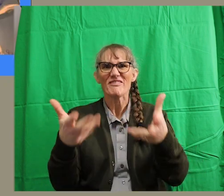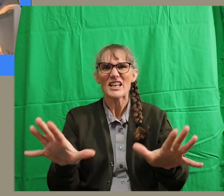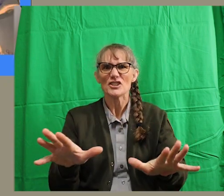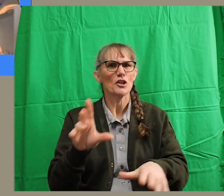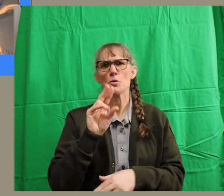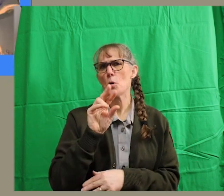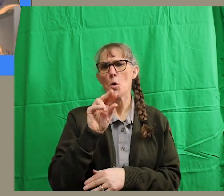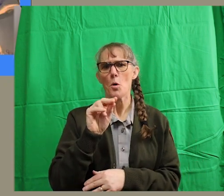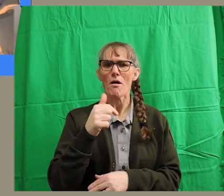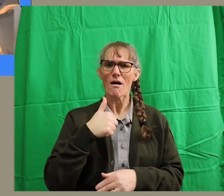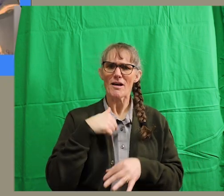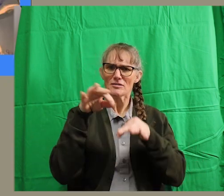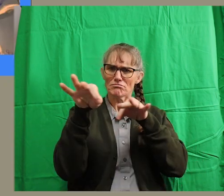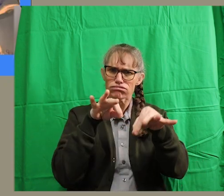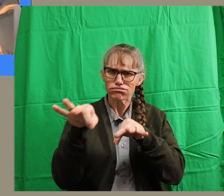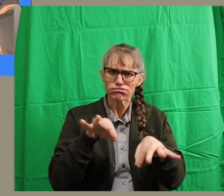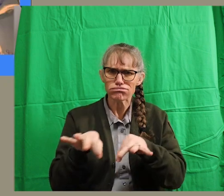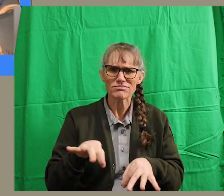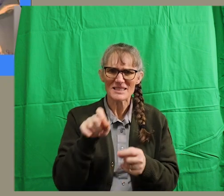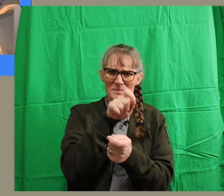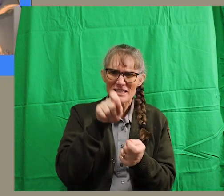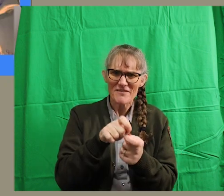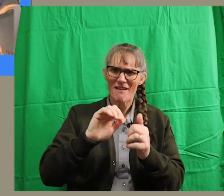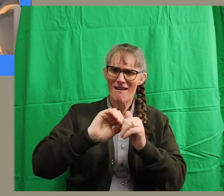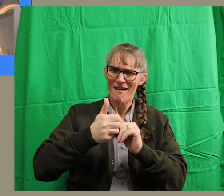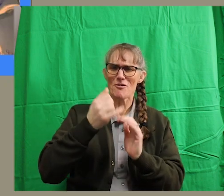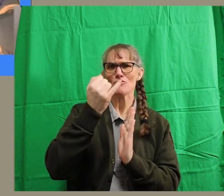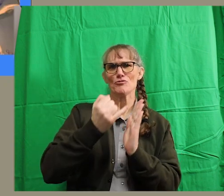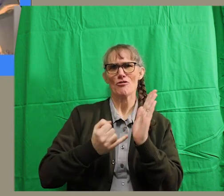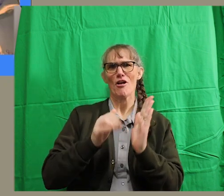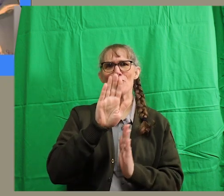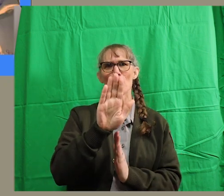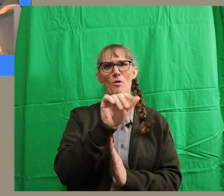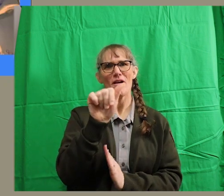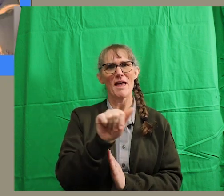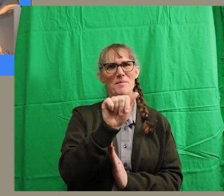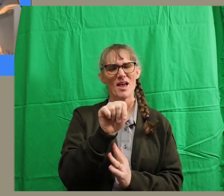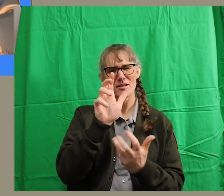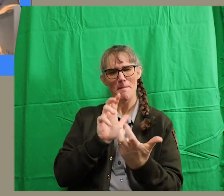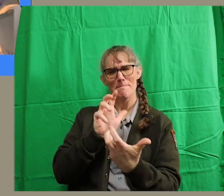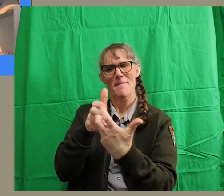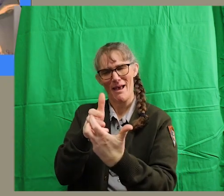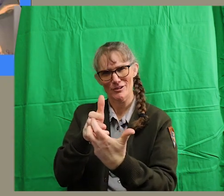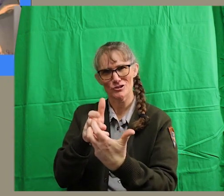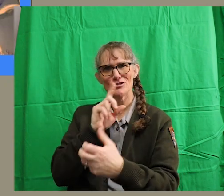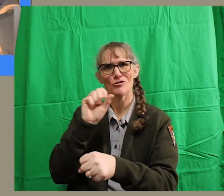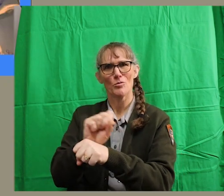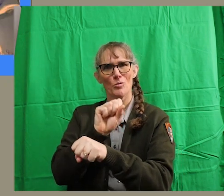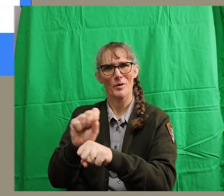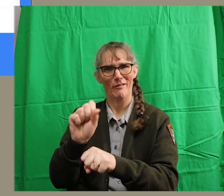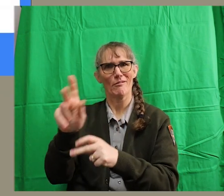in order to make sure your ammonite is as accurate as possible depending on the species.